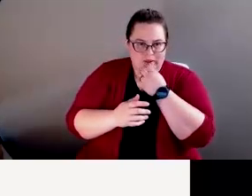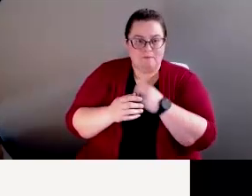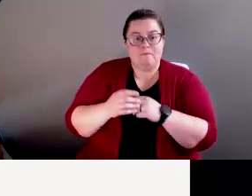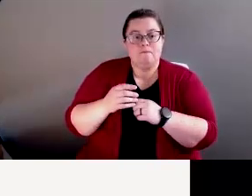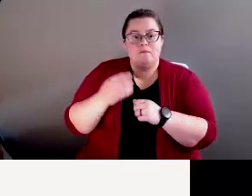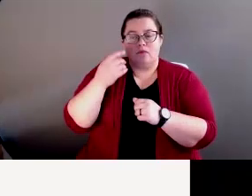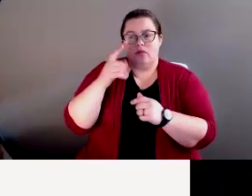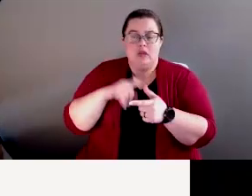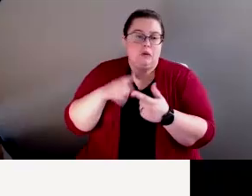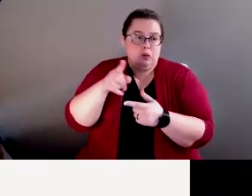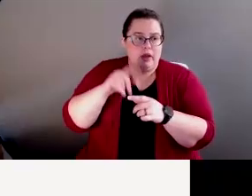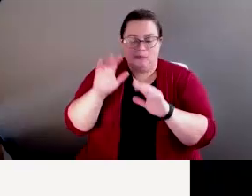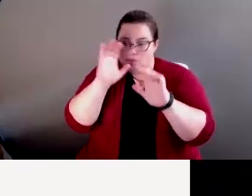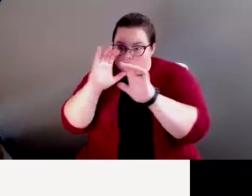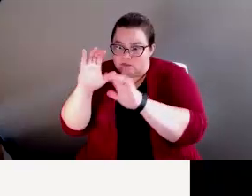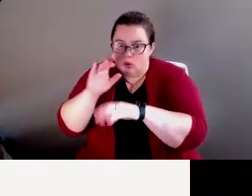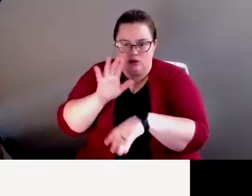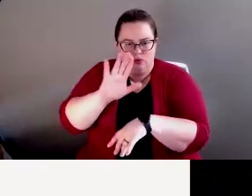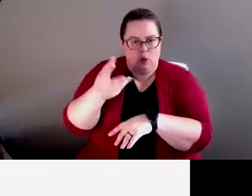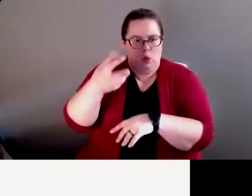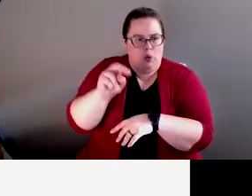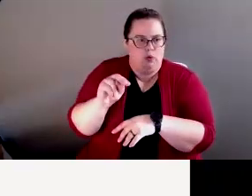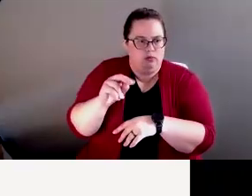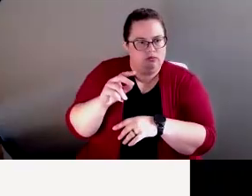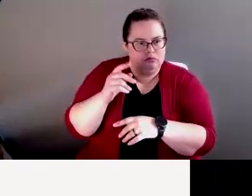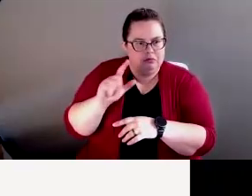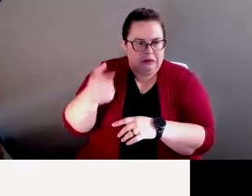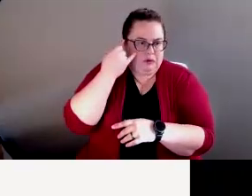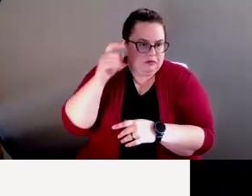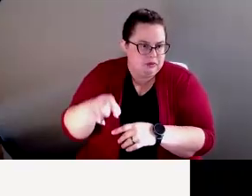So for the most part today, you can choose to watch and listen,